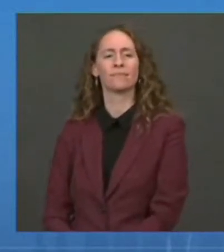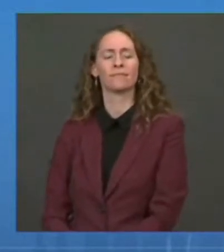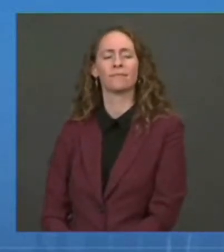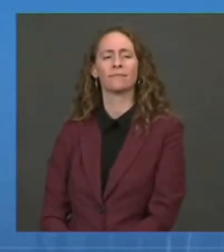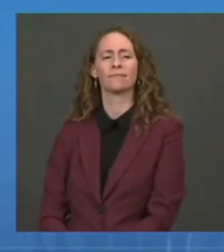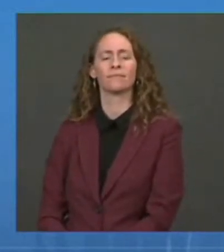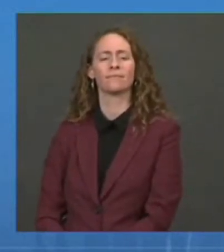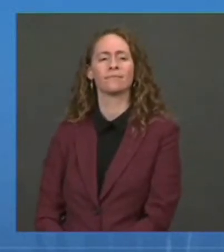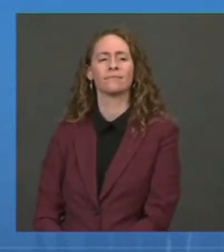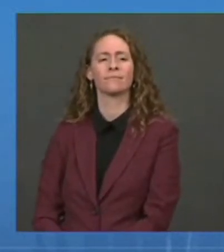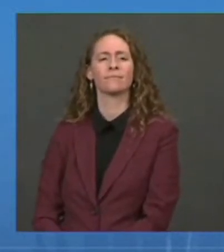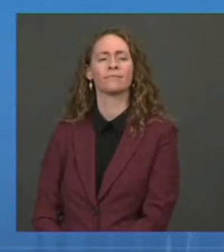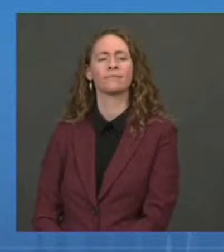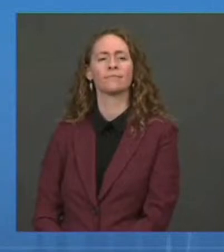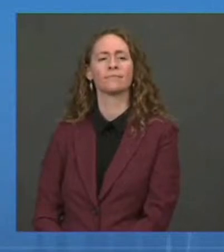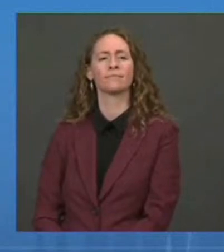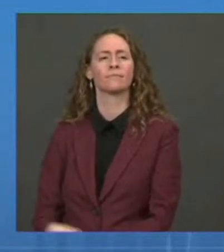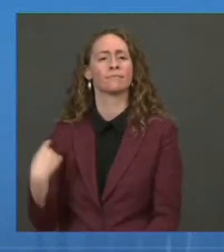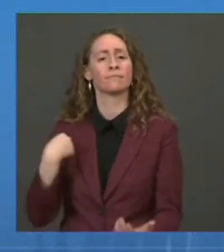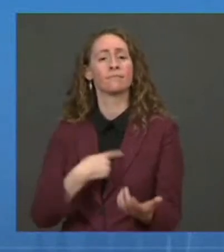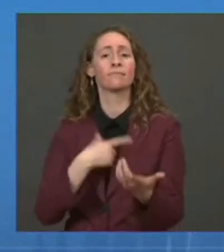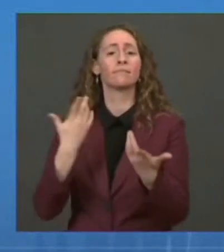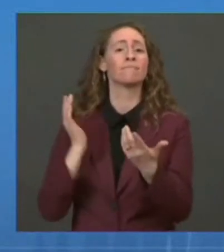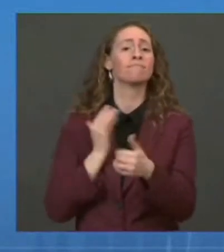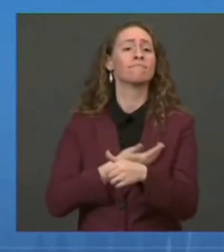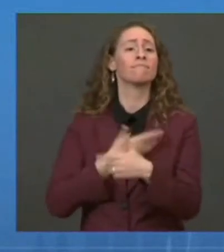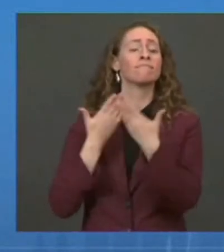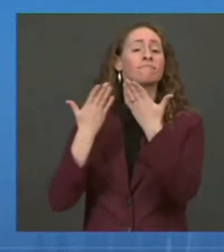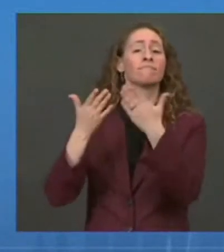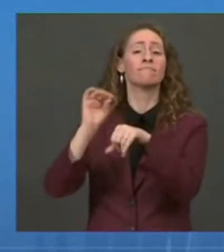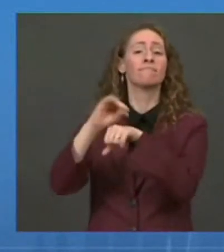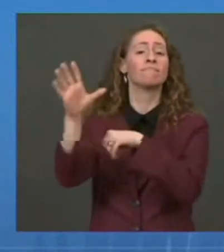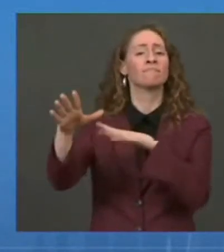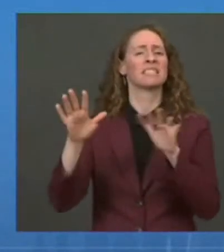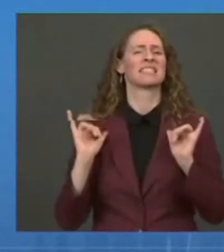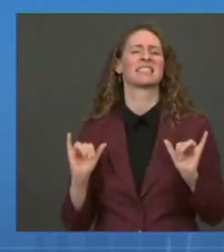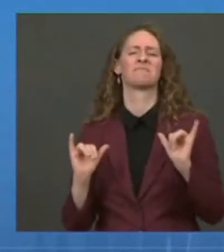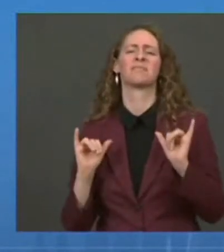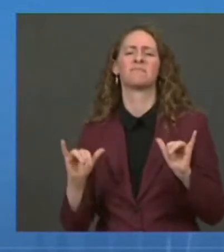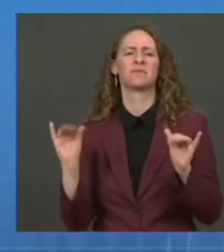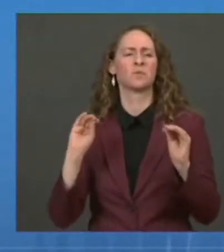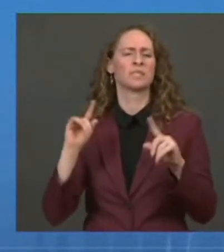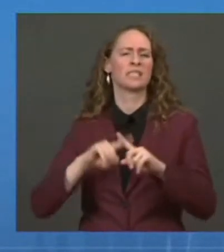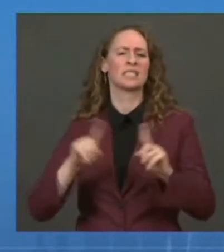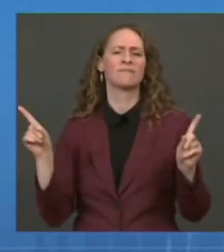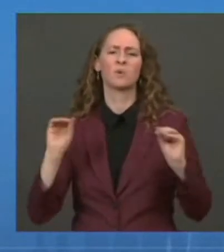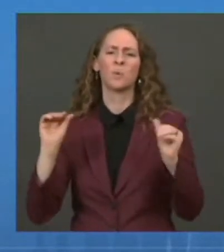KNOW. OUR RECOMMENDATIONS FOR PROTECTING AGAINST COVID REMAIN THE SAME REGARDLESS OF THE